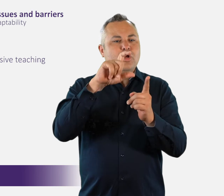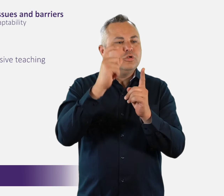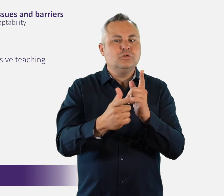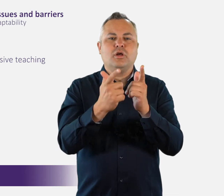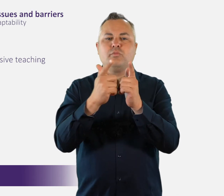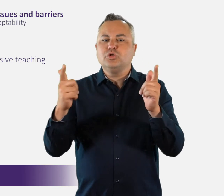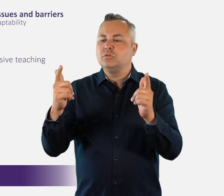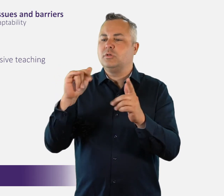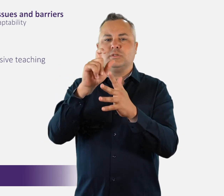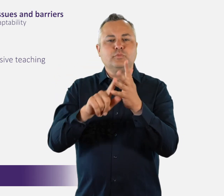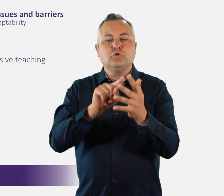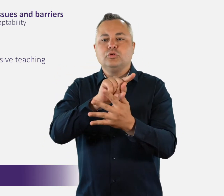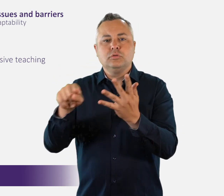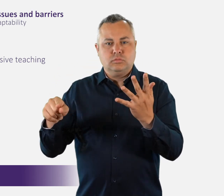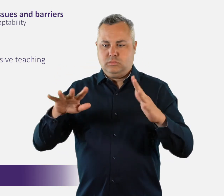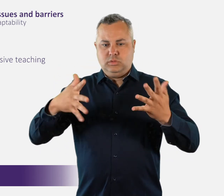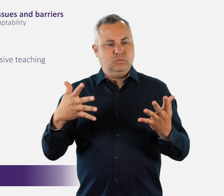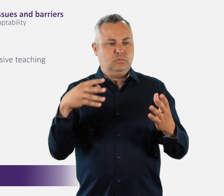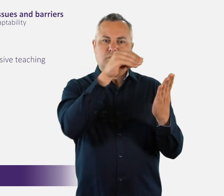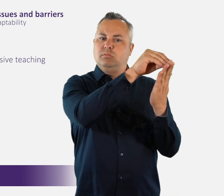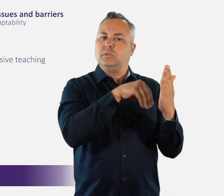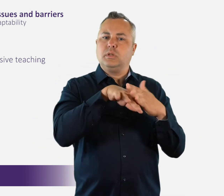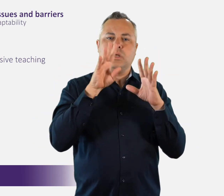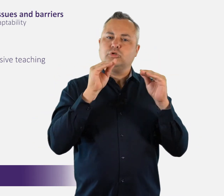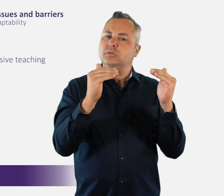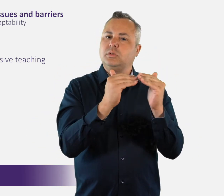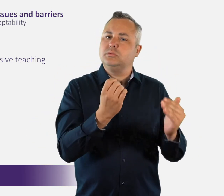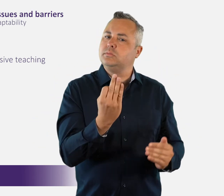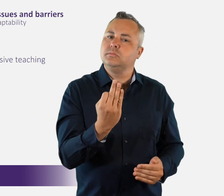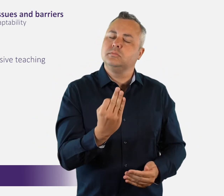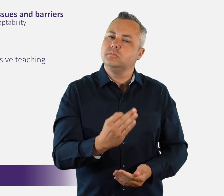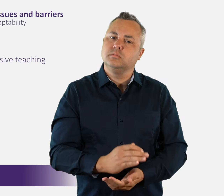including First Nations students and culturally and linguistically diverse students with disability.